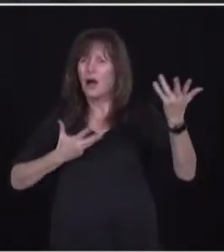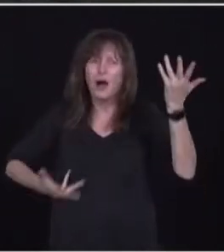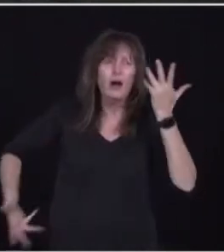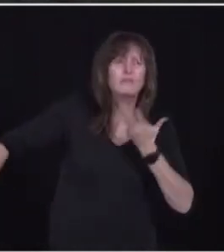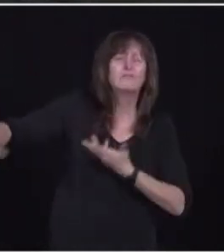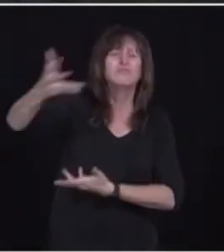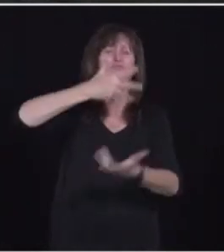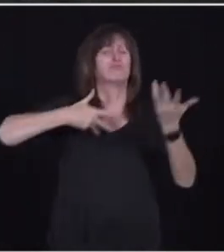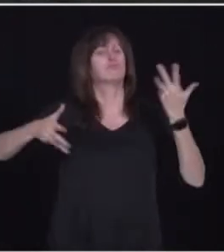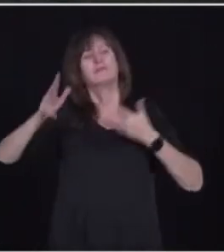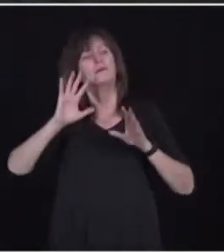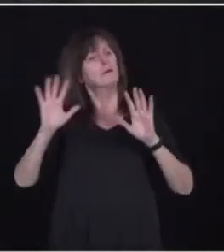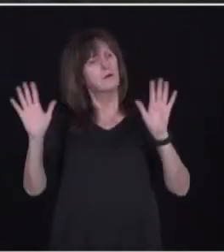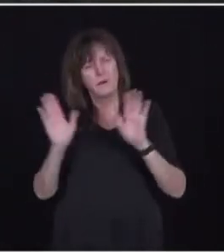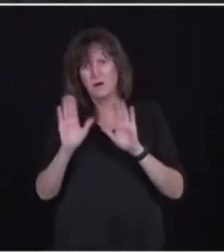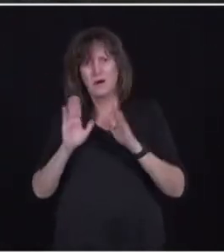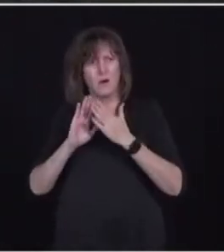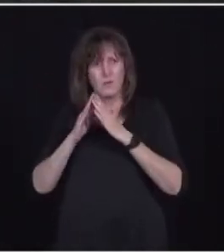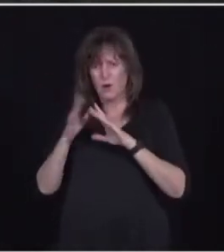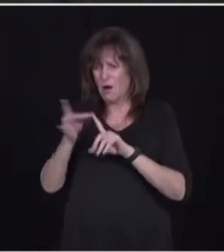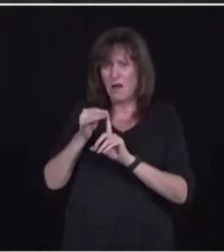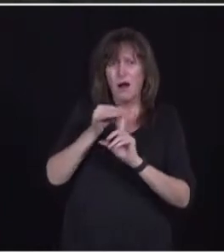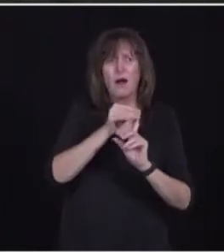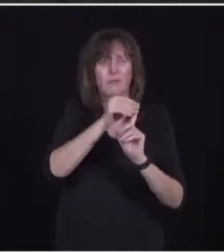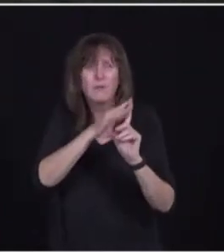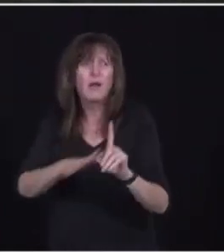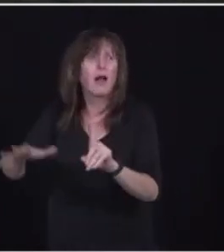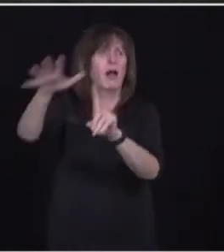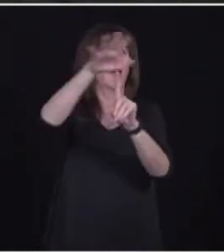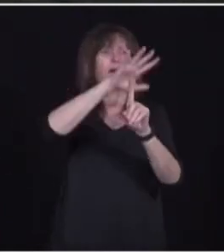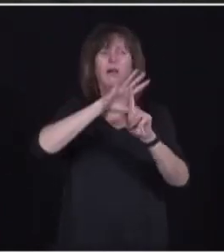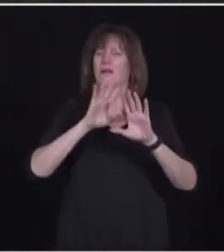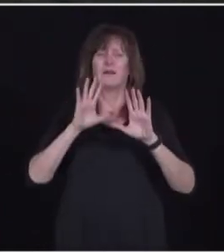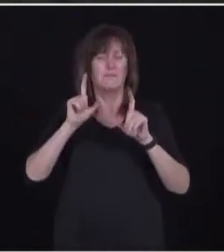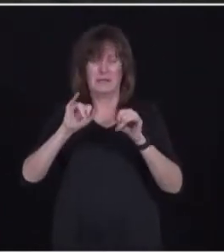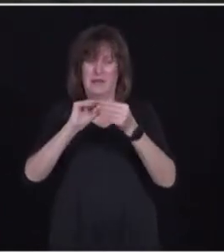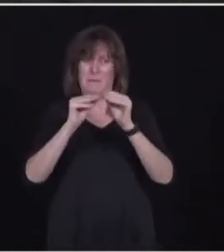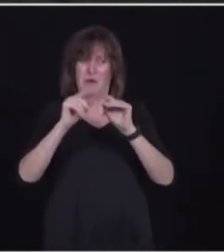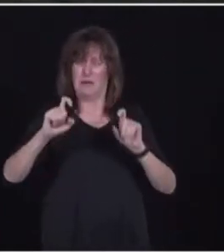Please, please limit your holidays with Pete members of her own household, please do not